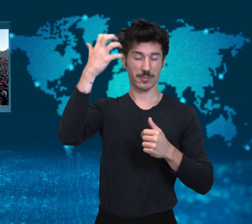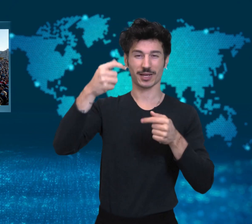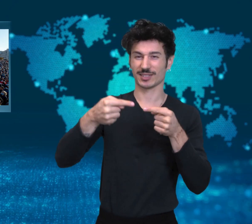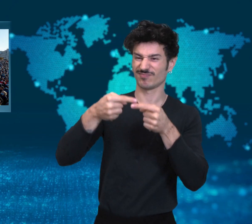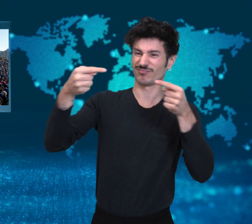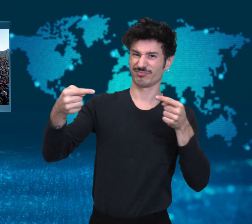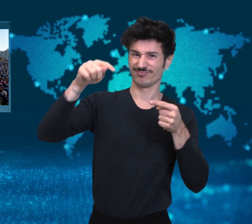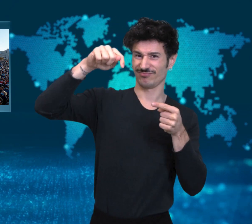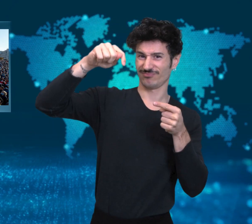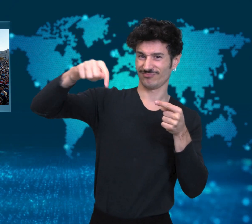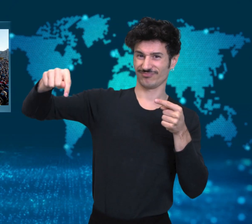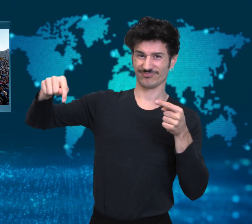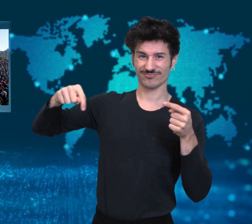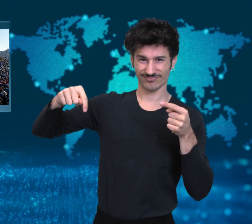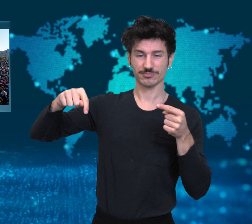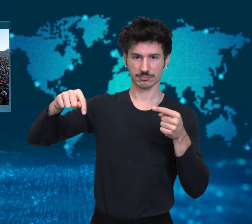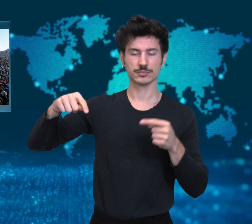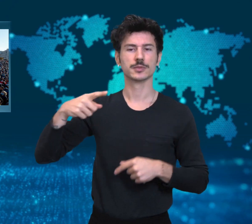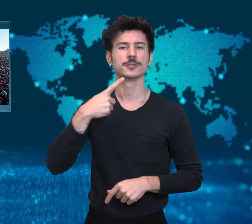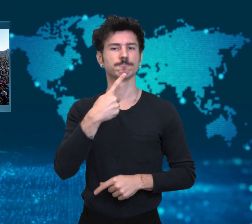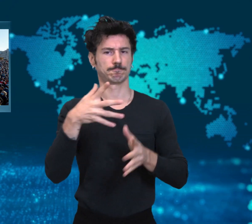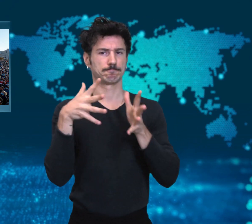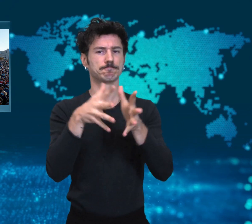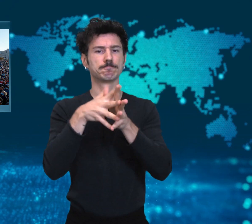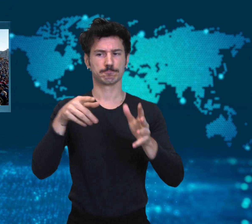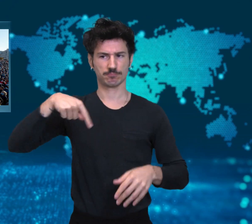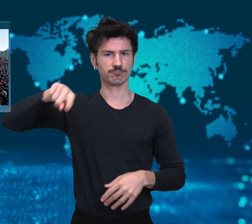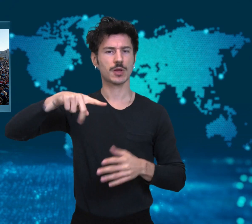but also to remove him from power.